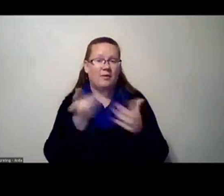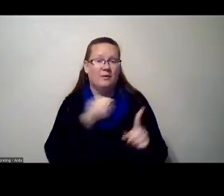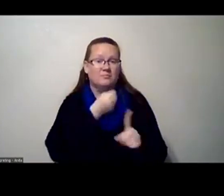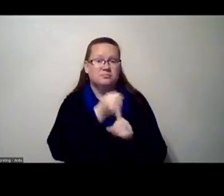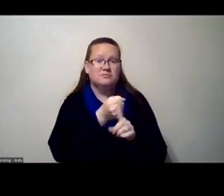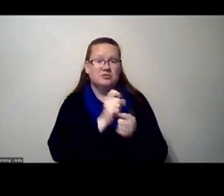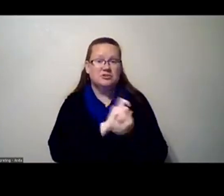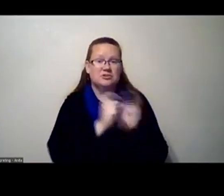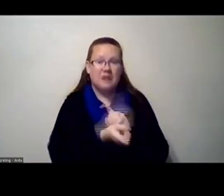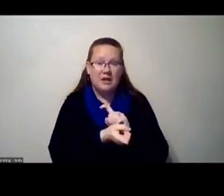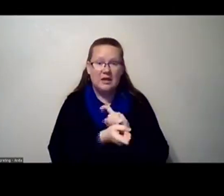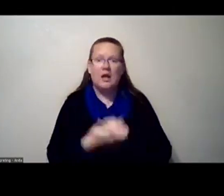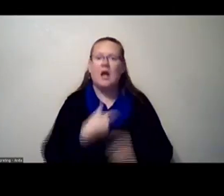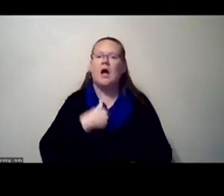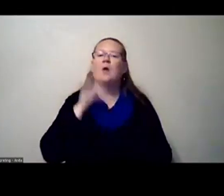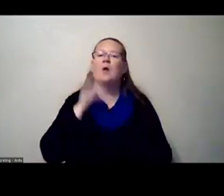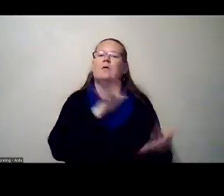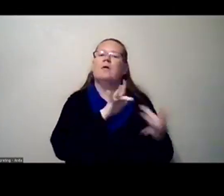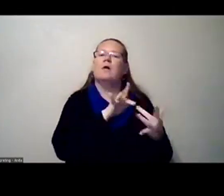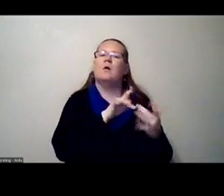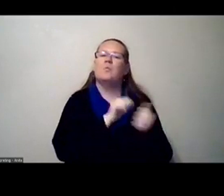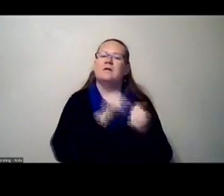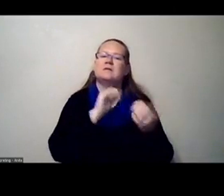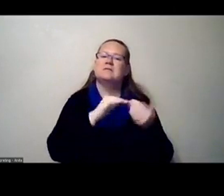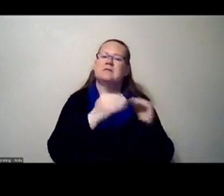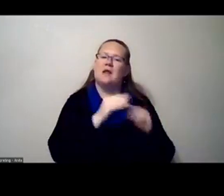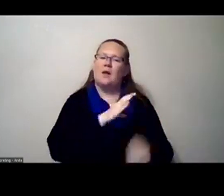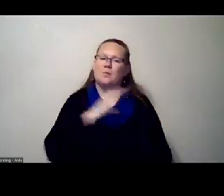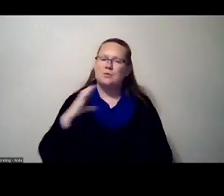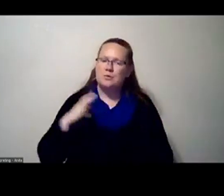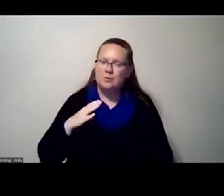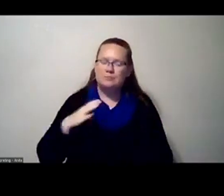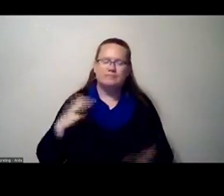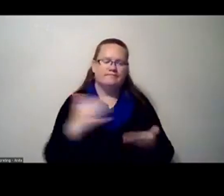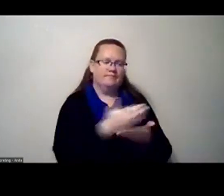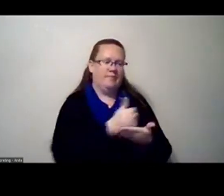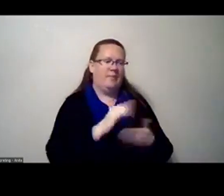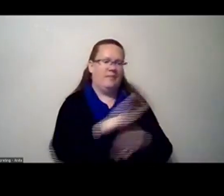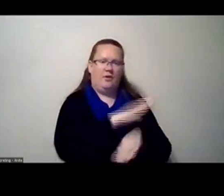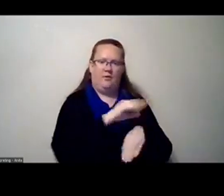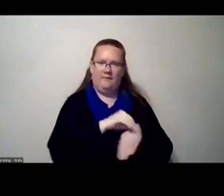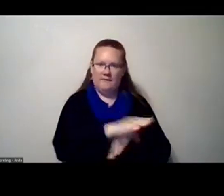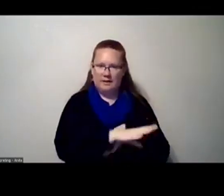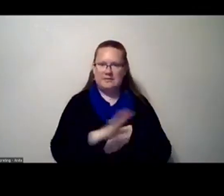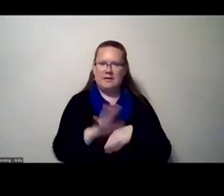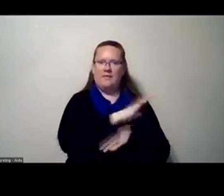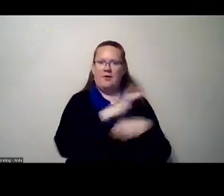of City Council to get their advice and guidance regardless of what we put on the ballot,